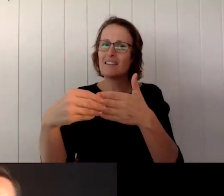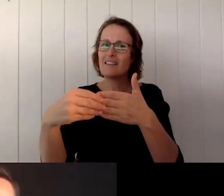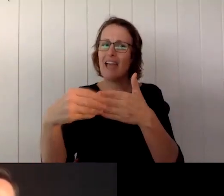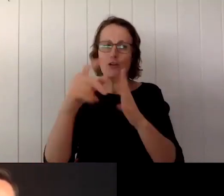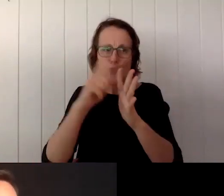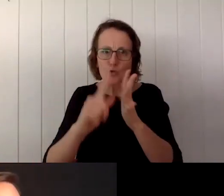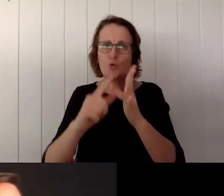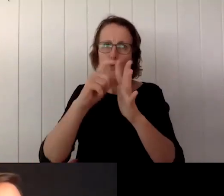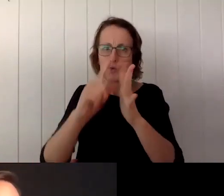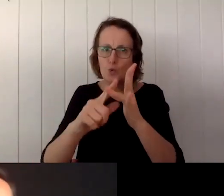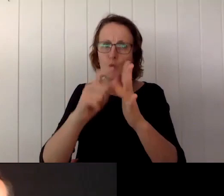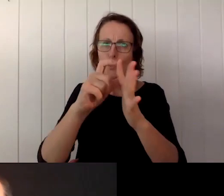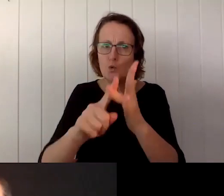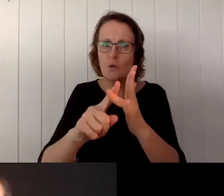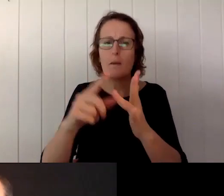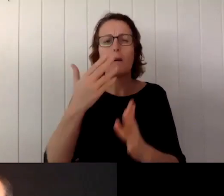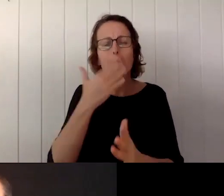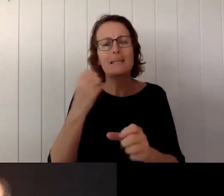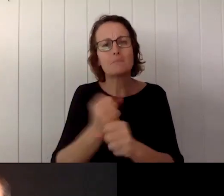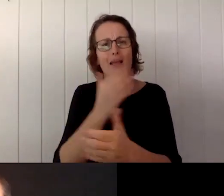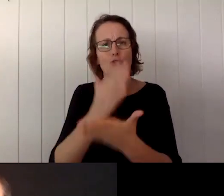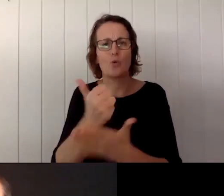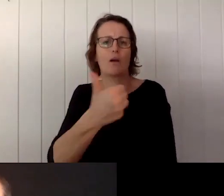I implore everyone to make sure that we're kind to those leaders as